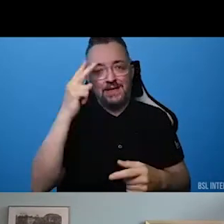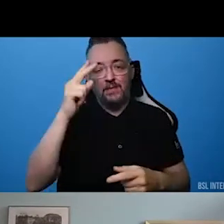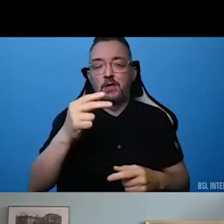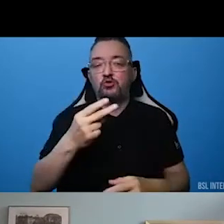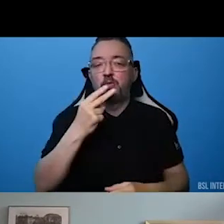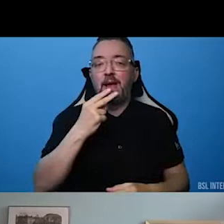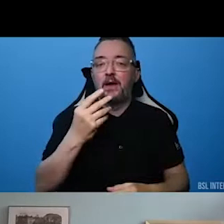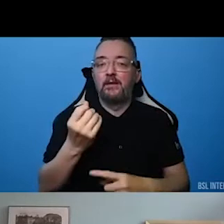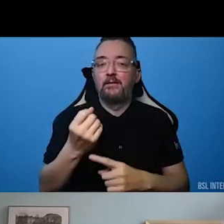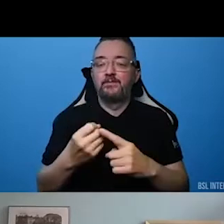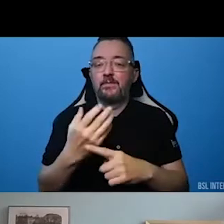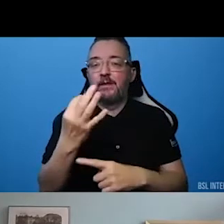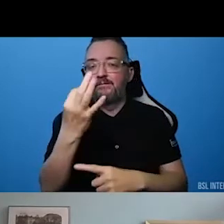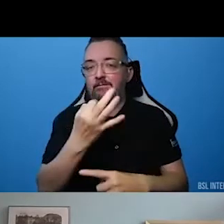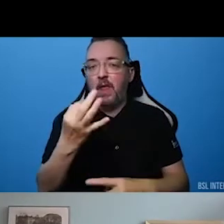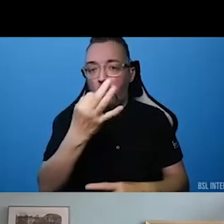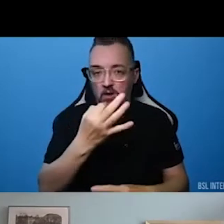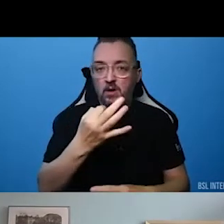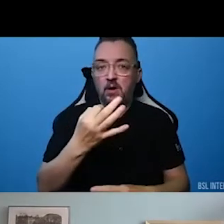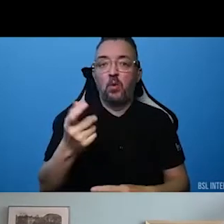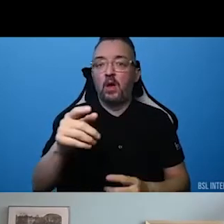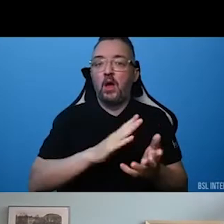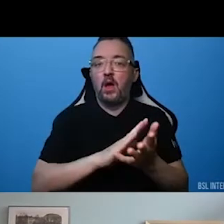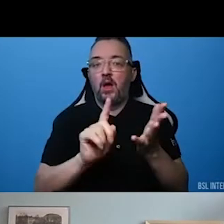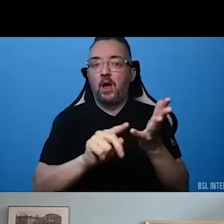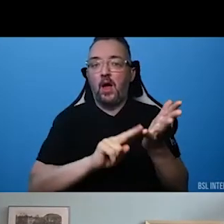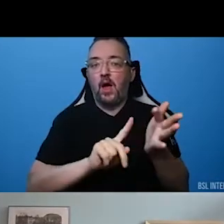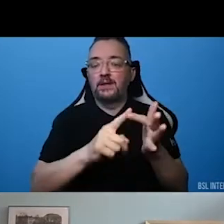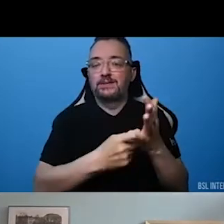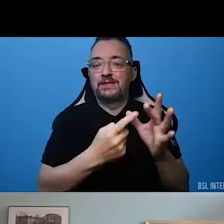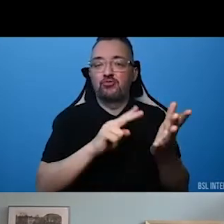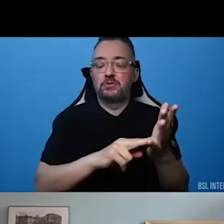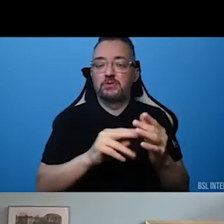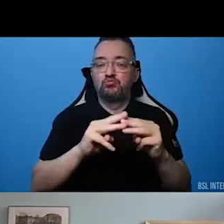at the Hunterian Museum in Glasgow. And this one really looked instead to avow